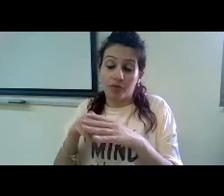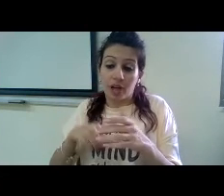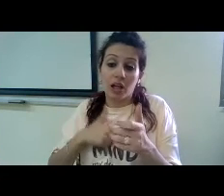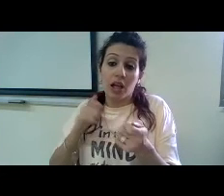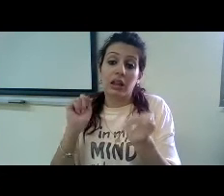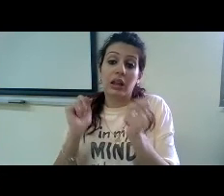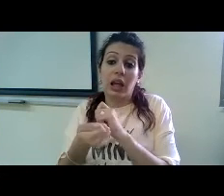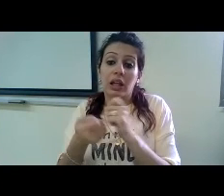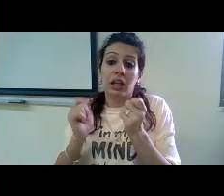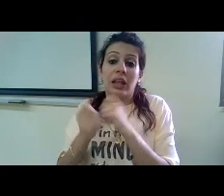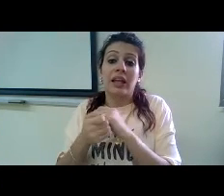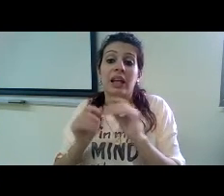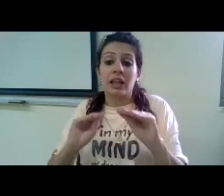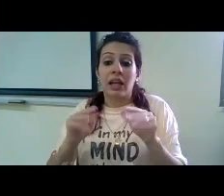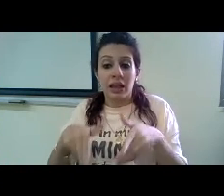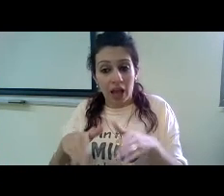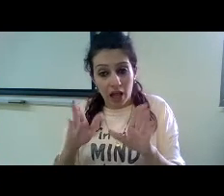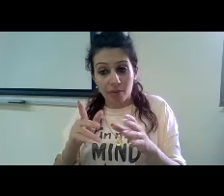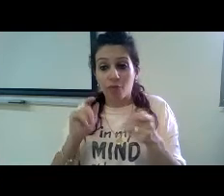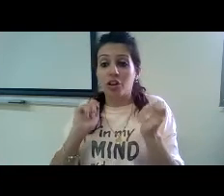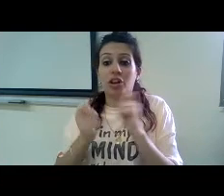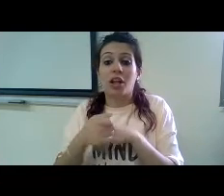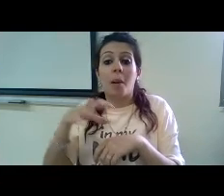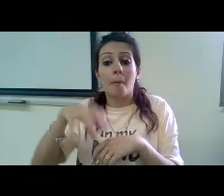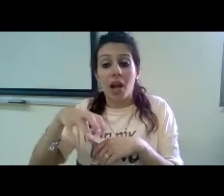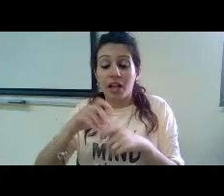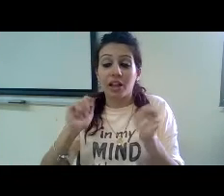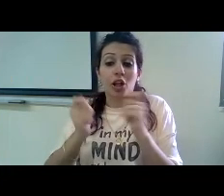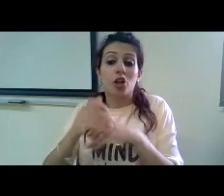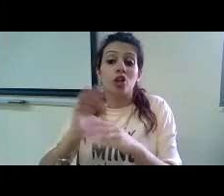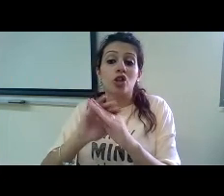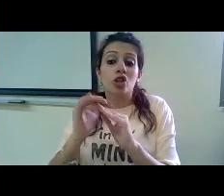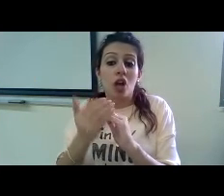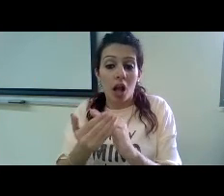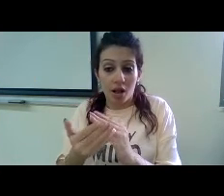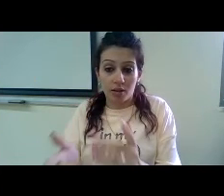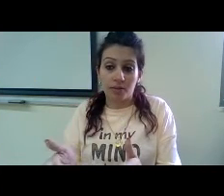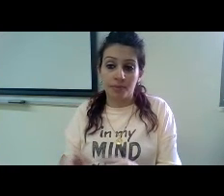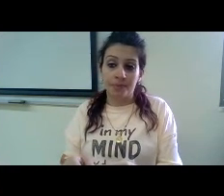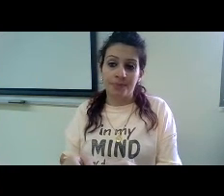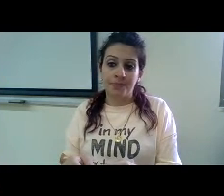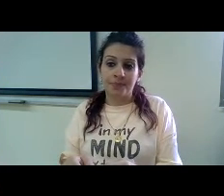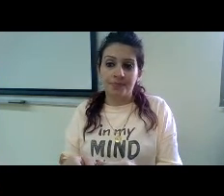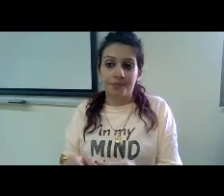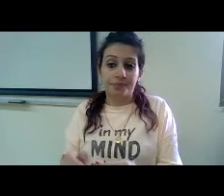uncertain ahead, whether schools are open or not?